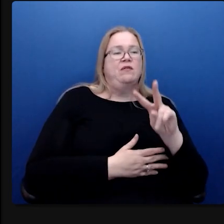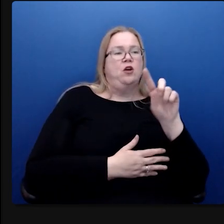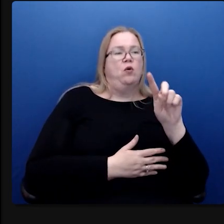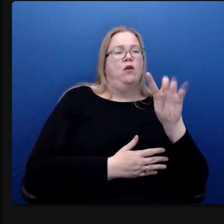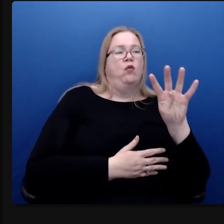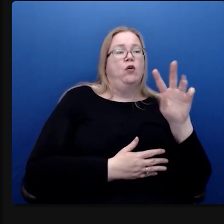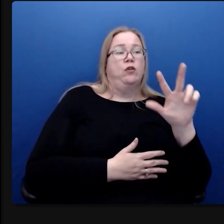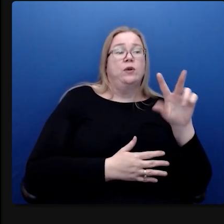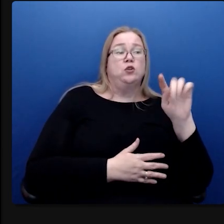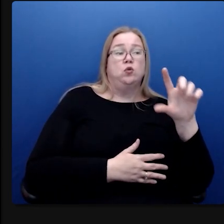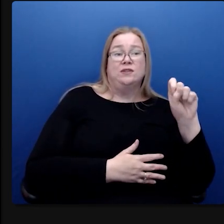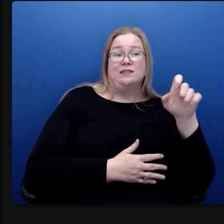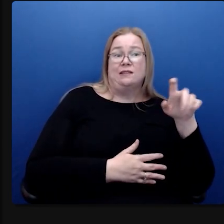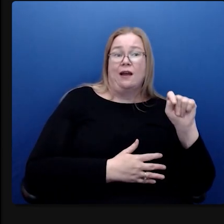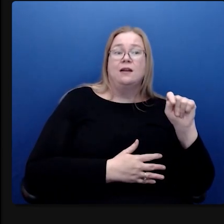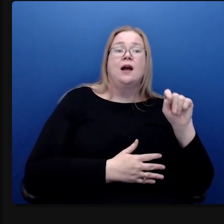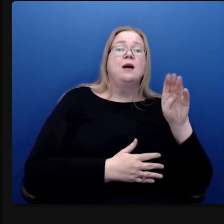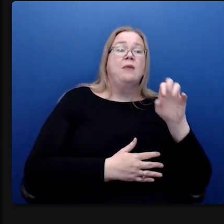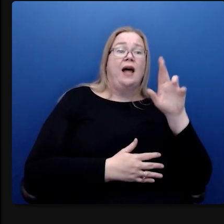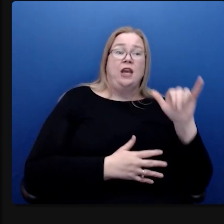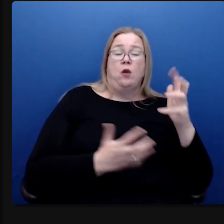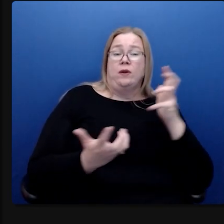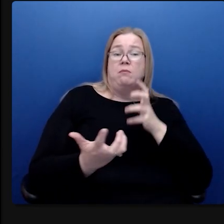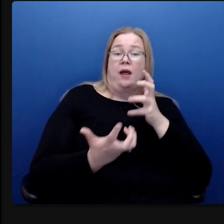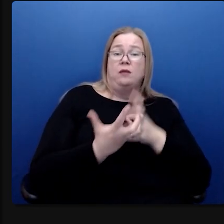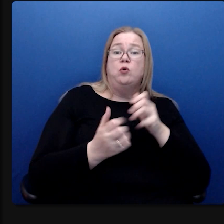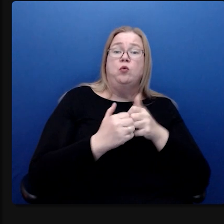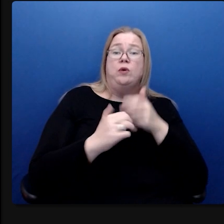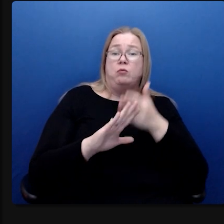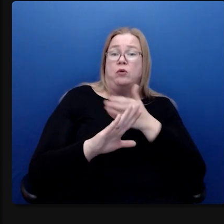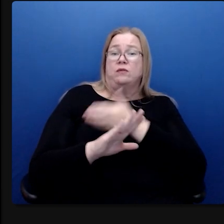The new v143 toolset is binary compatible